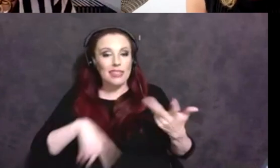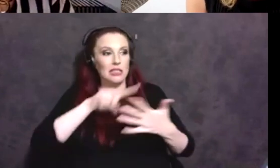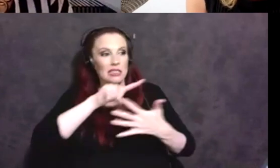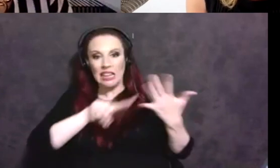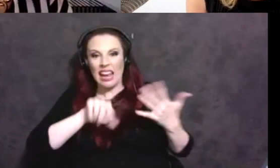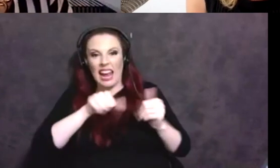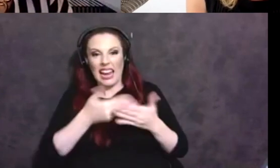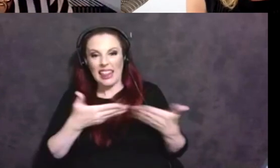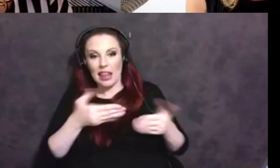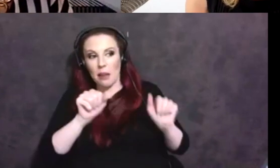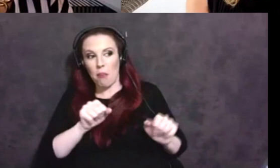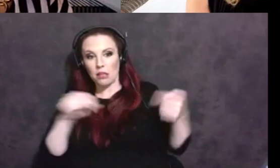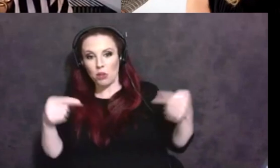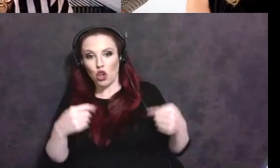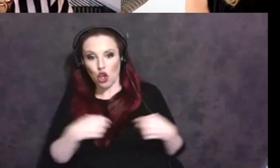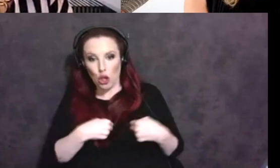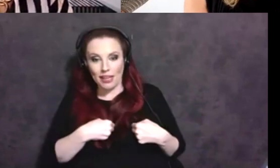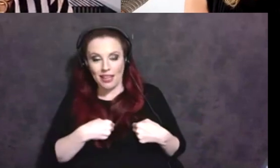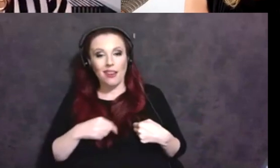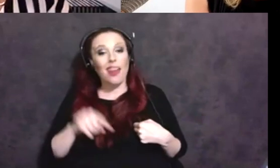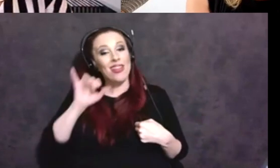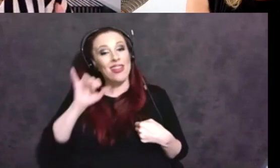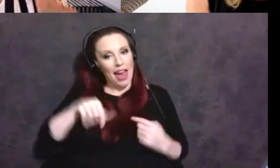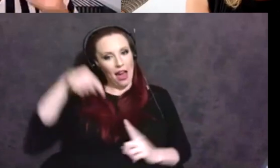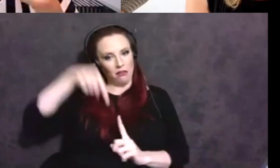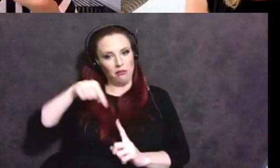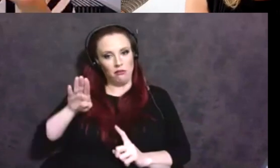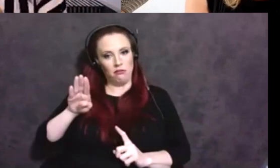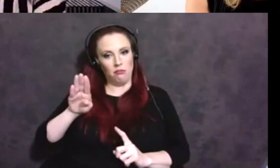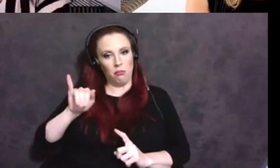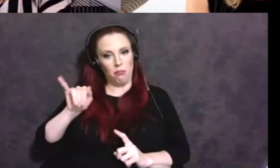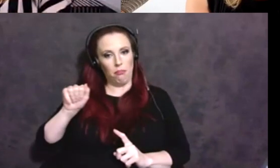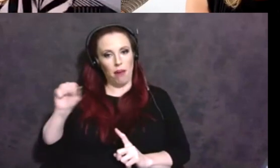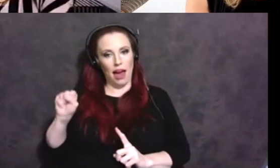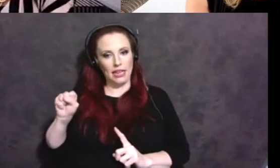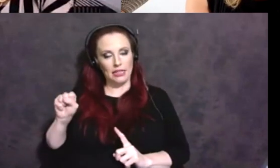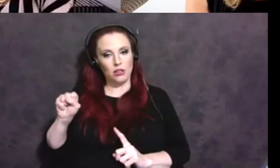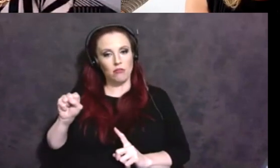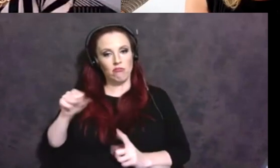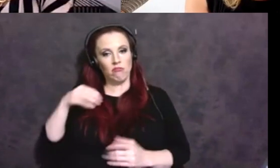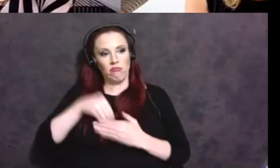which includes avoid danger, avoid threat stimuli in the environment that might cause